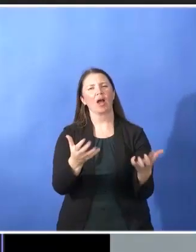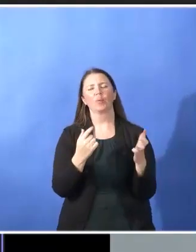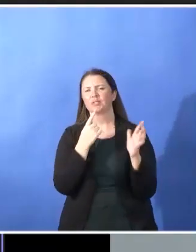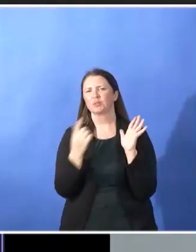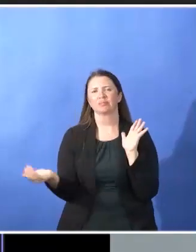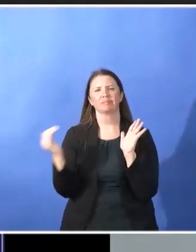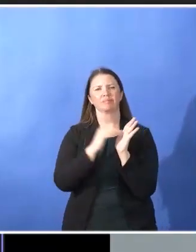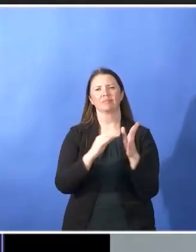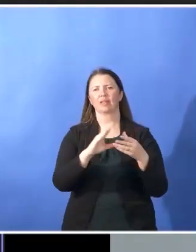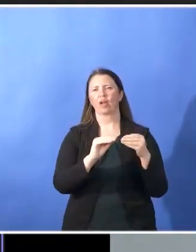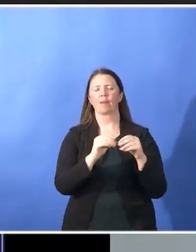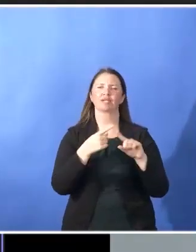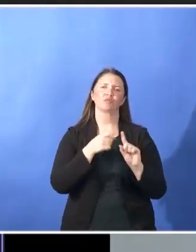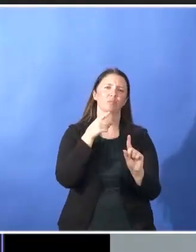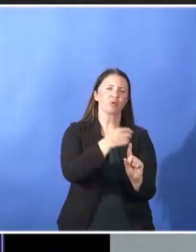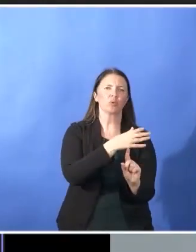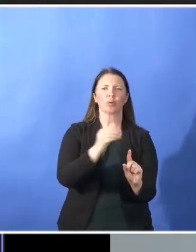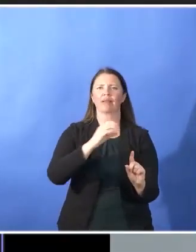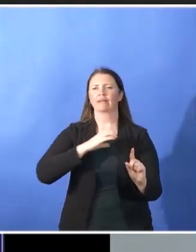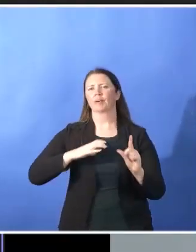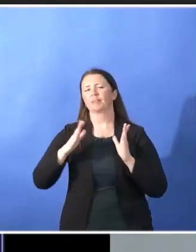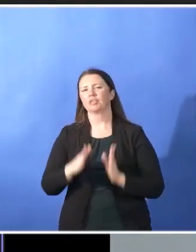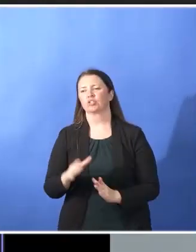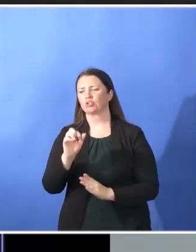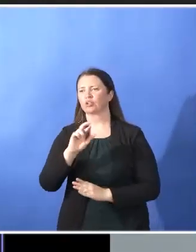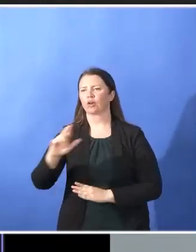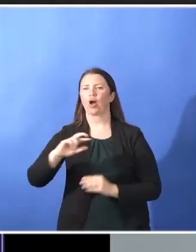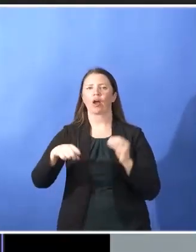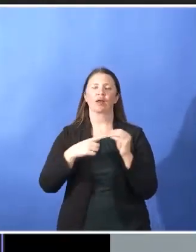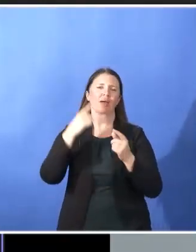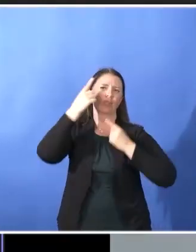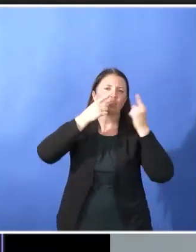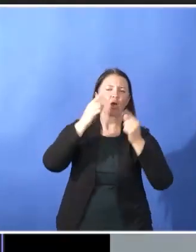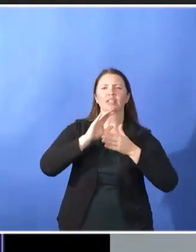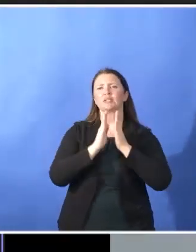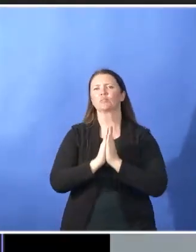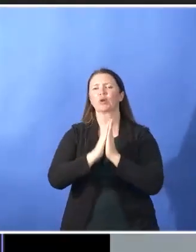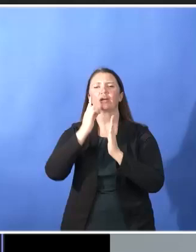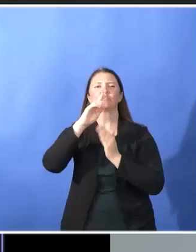THOUGHTS AND PRAYERS ON ALL AFFECTED BY THE NATURAL DISASTERS.